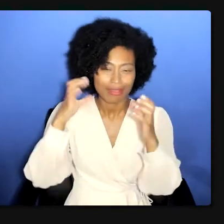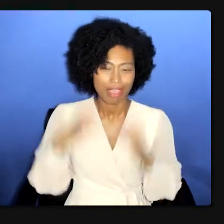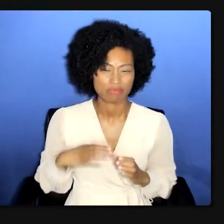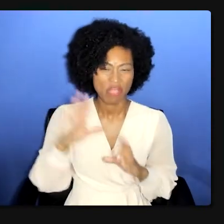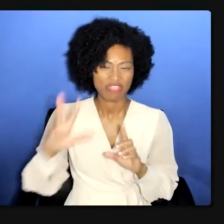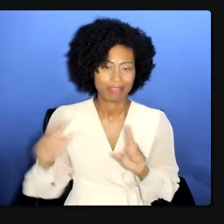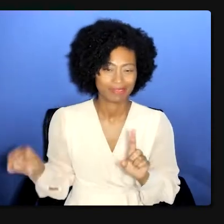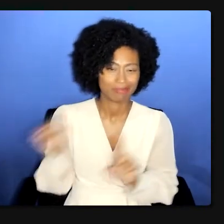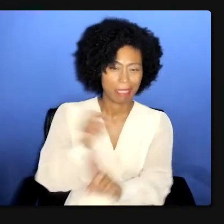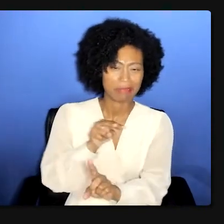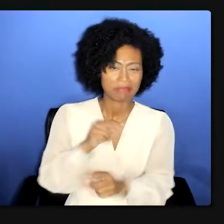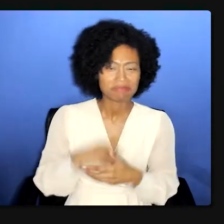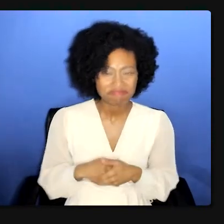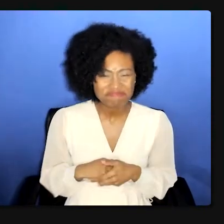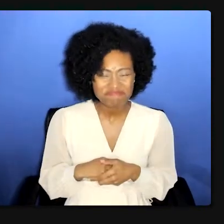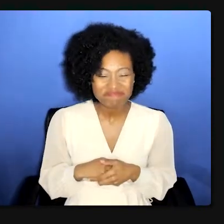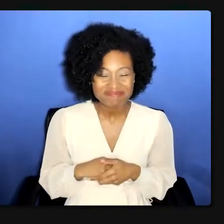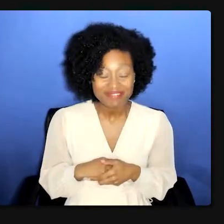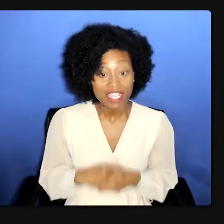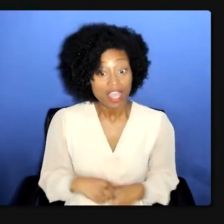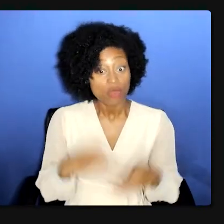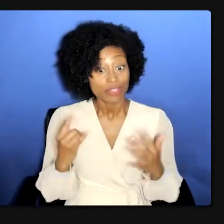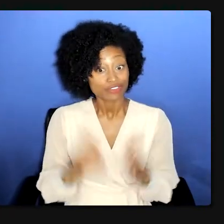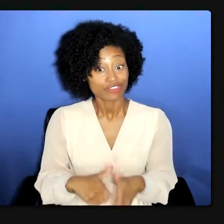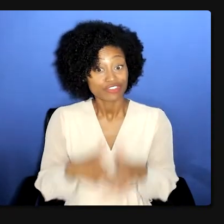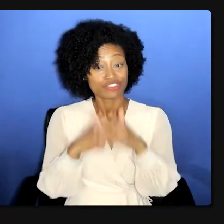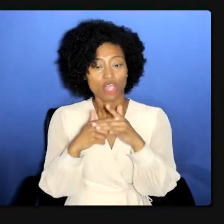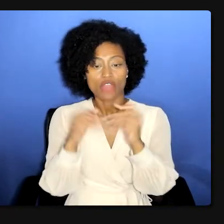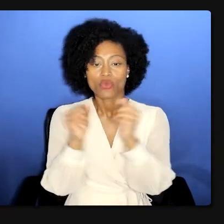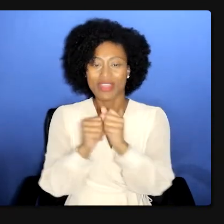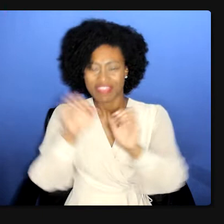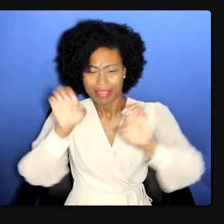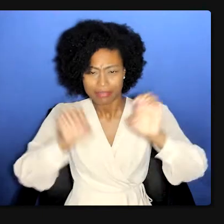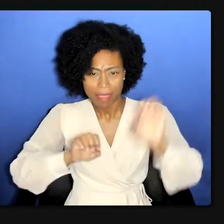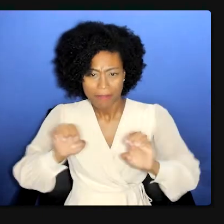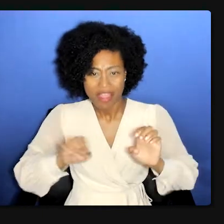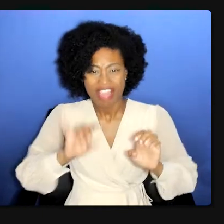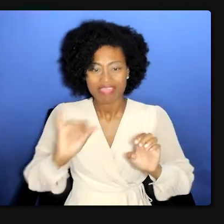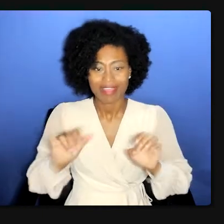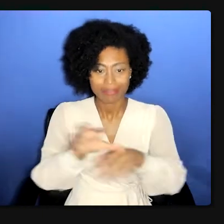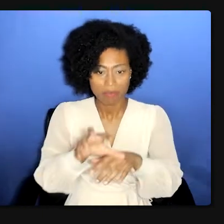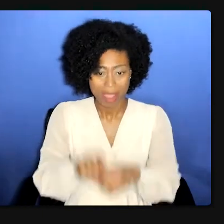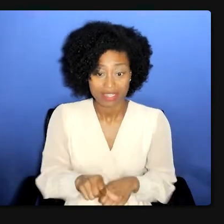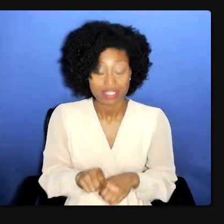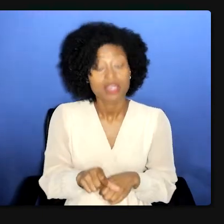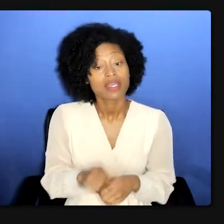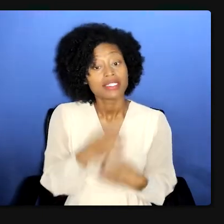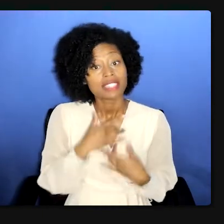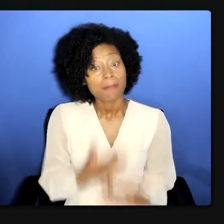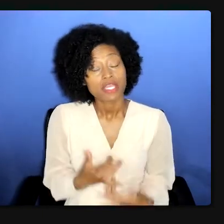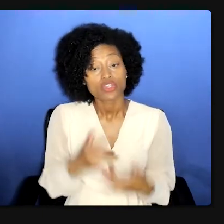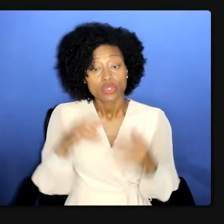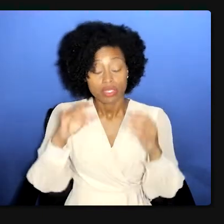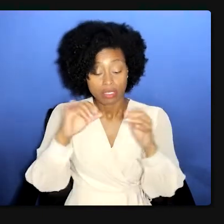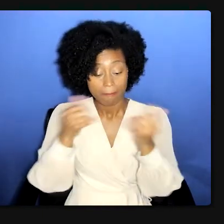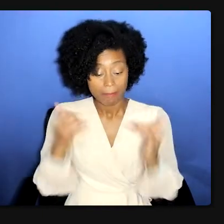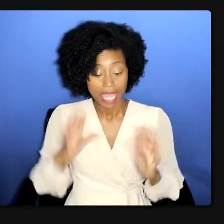Let's start with experimentation as a practice. As a game studio, you always tend to be player-centric and react to the needs